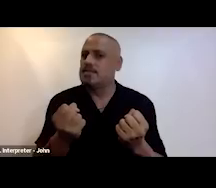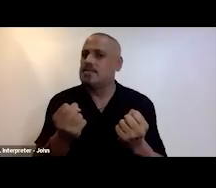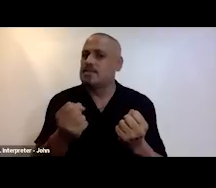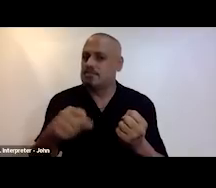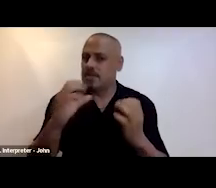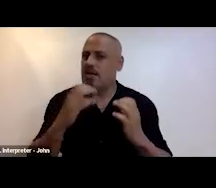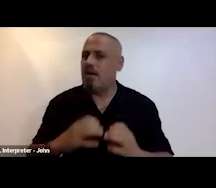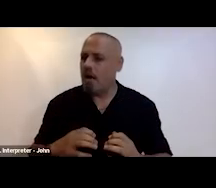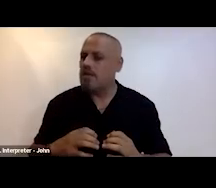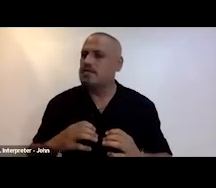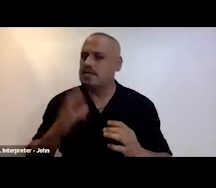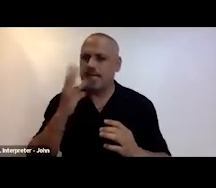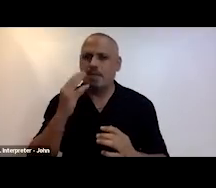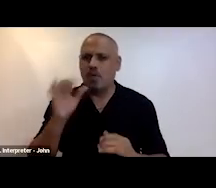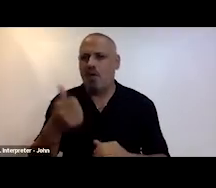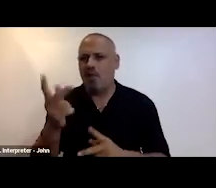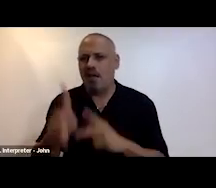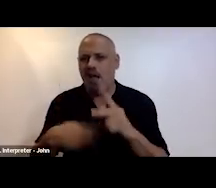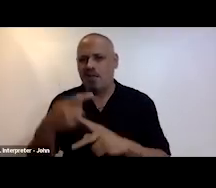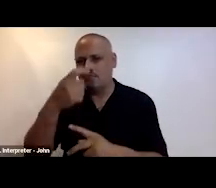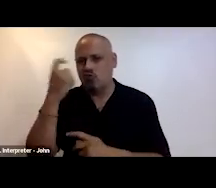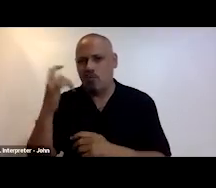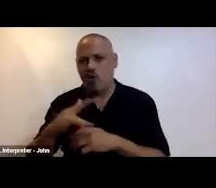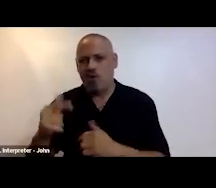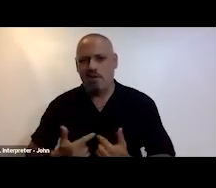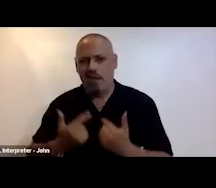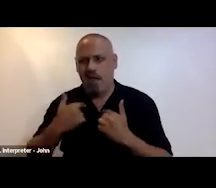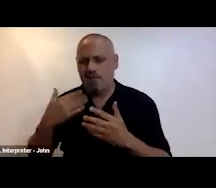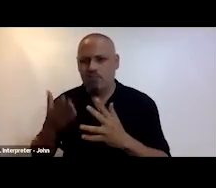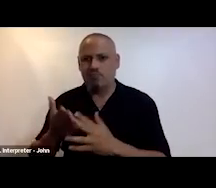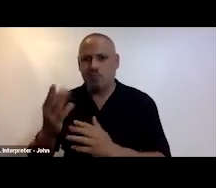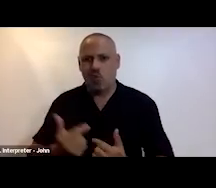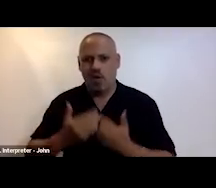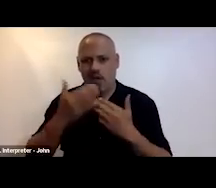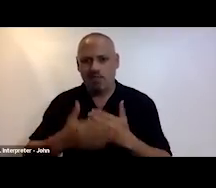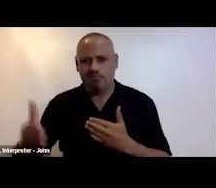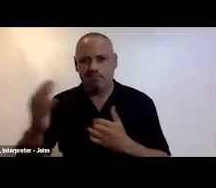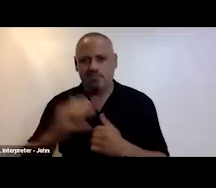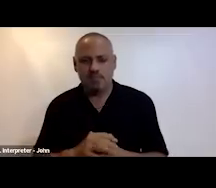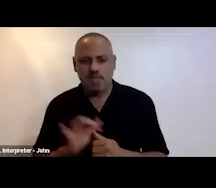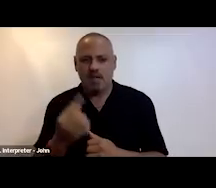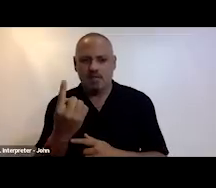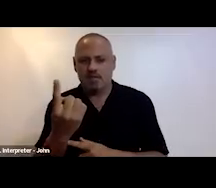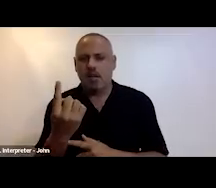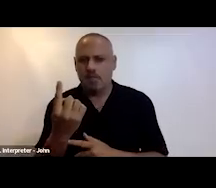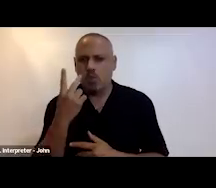have also experienced some other form of trauma in their early life or throughout their lifespan. So this is something that we see a lot of,